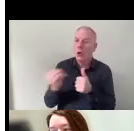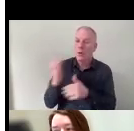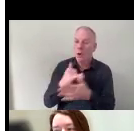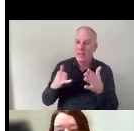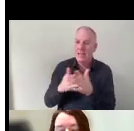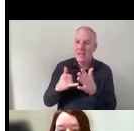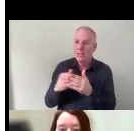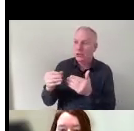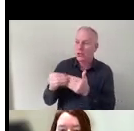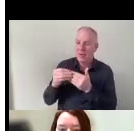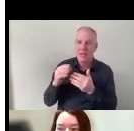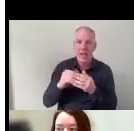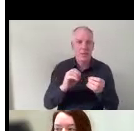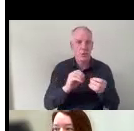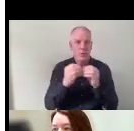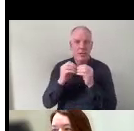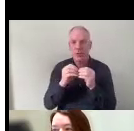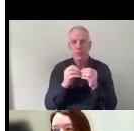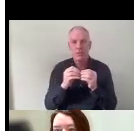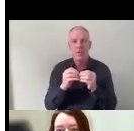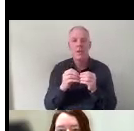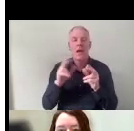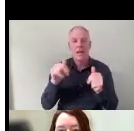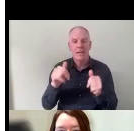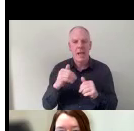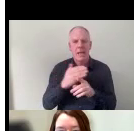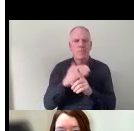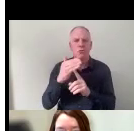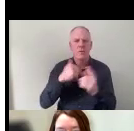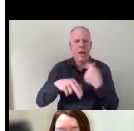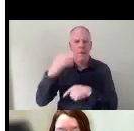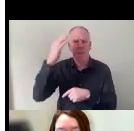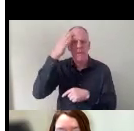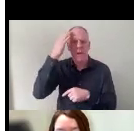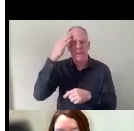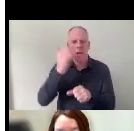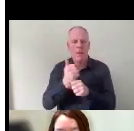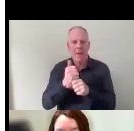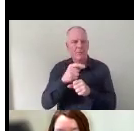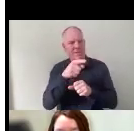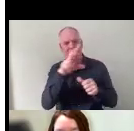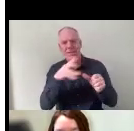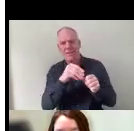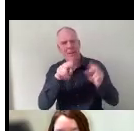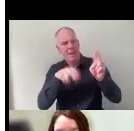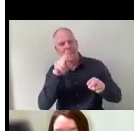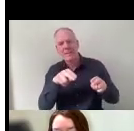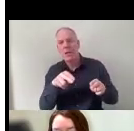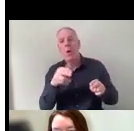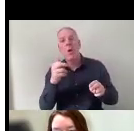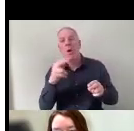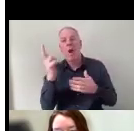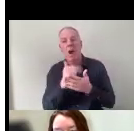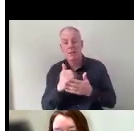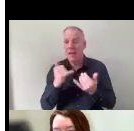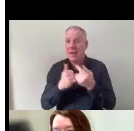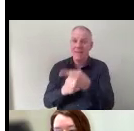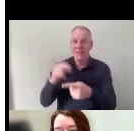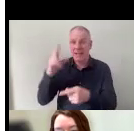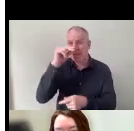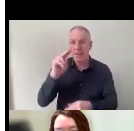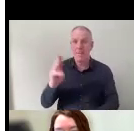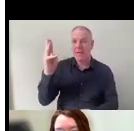and curatorial and it can enhance our knowledge about the object and the artist, like in this case, in this picture, you can see that Maria is holding a scalpel and